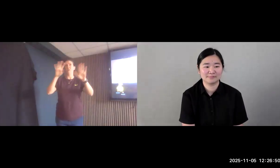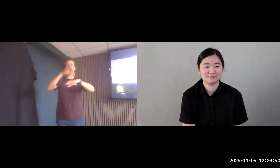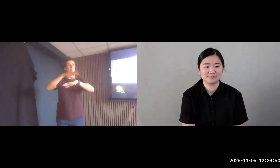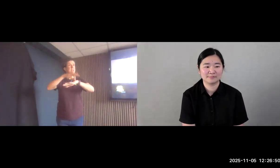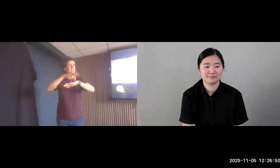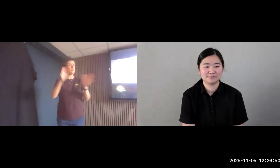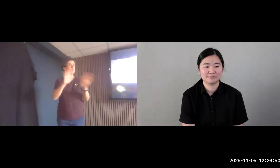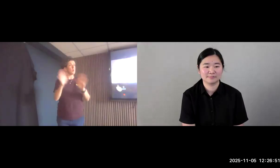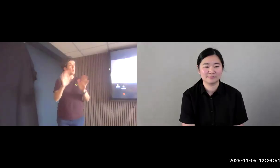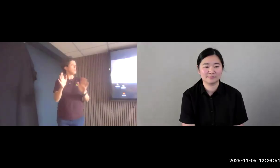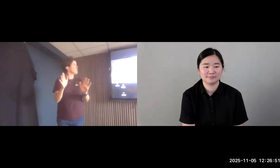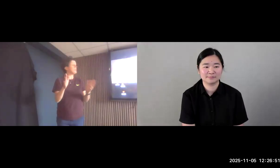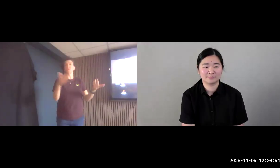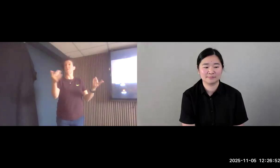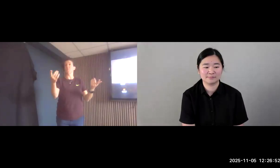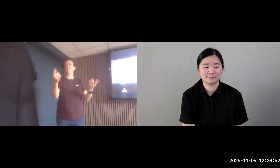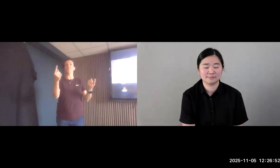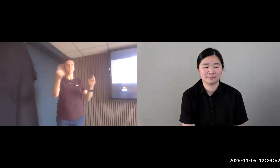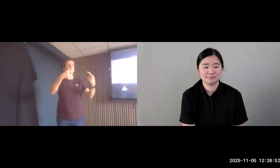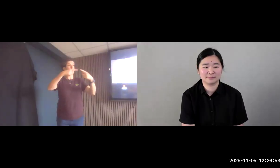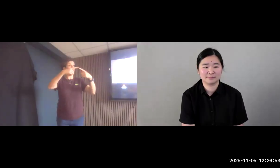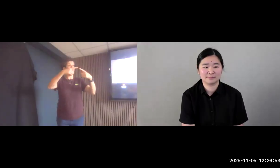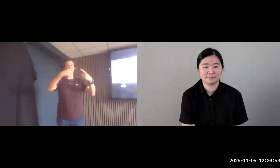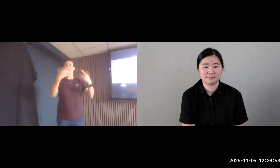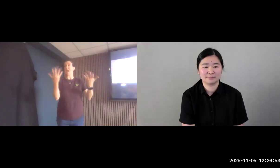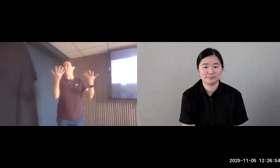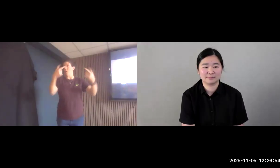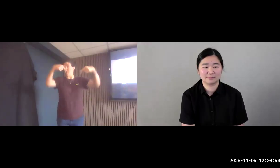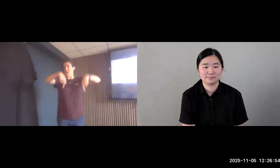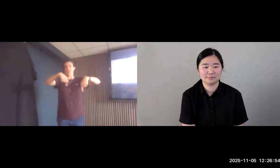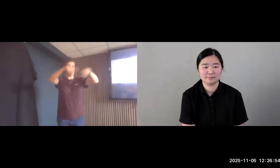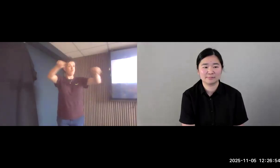So, we have about 9 minutes for questions and comments.